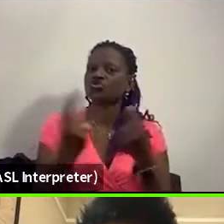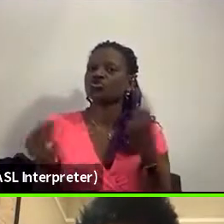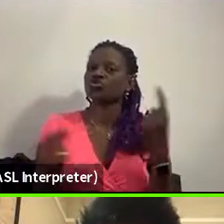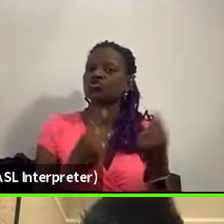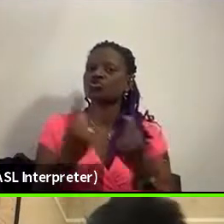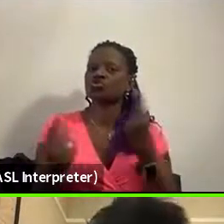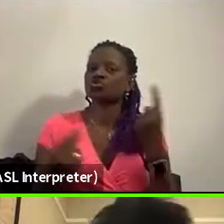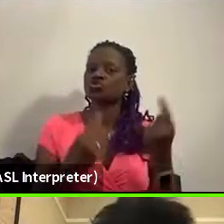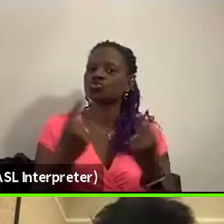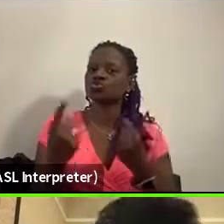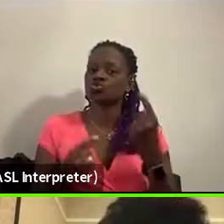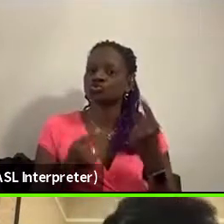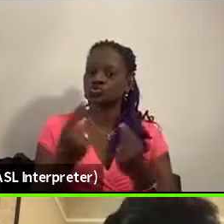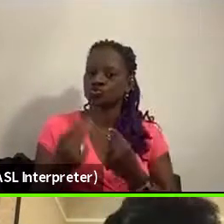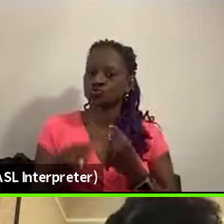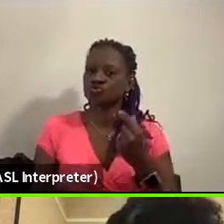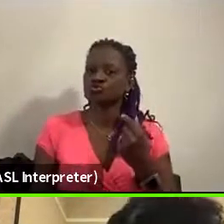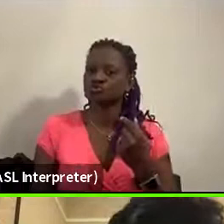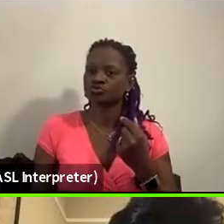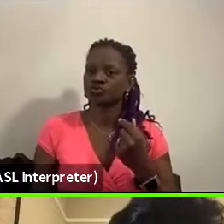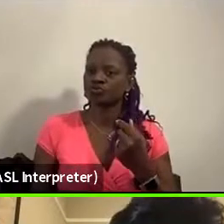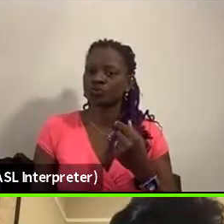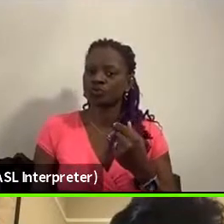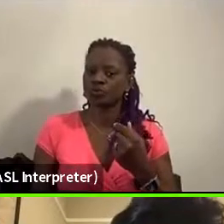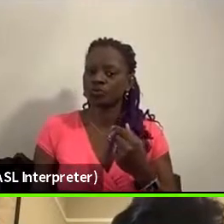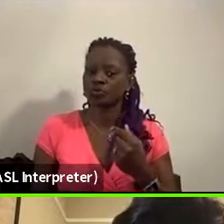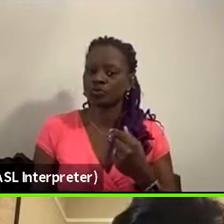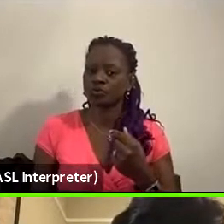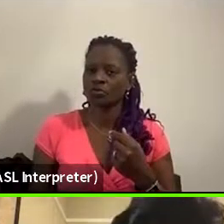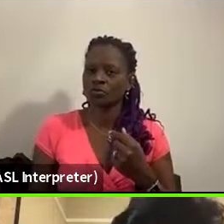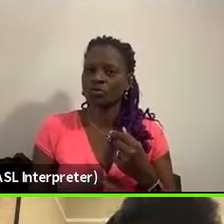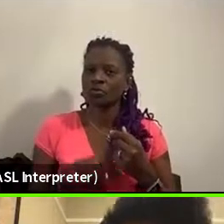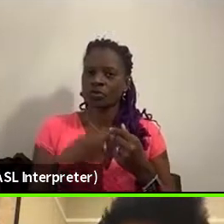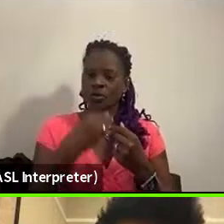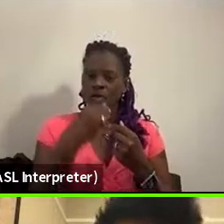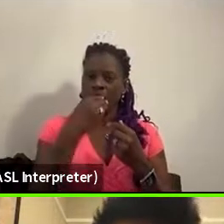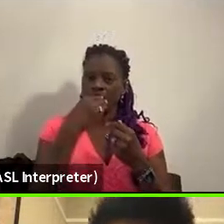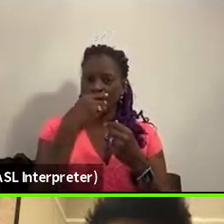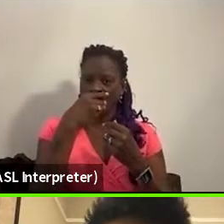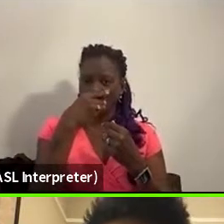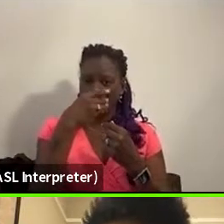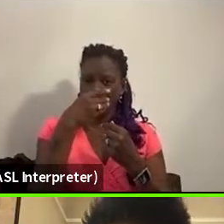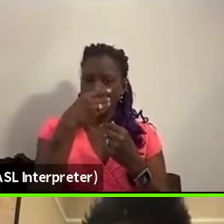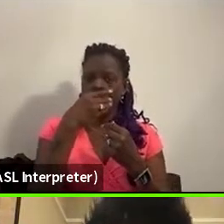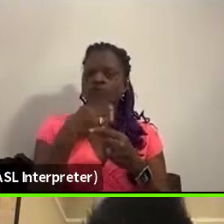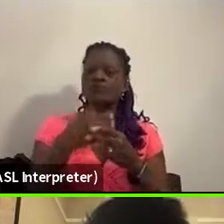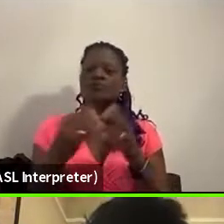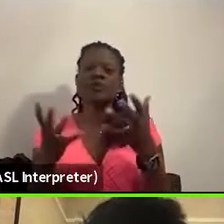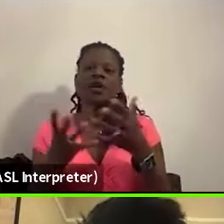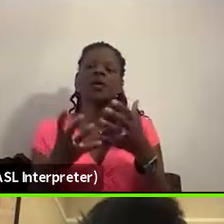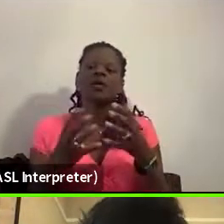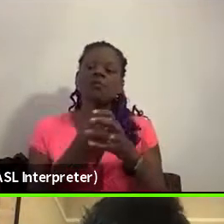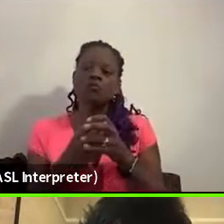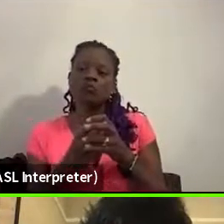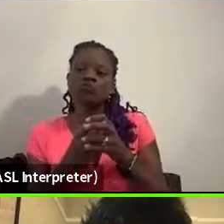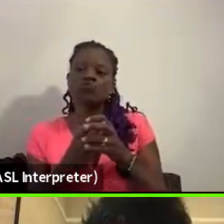folks a few years back. But I think, you know, a lot of it has to do with which it really listening to people, as Dr.